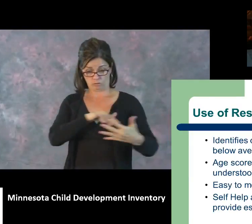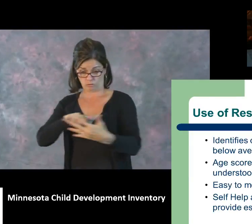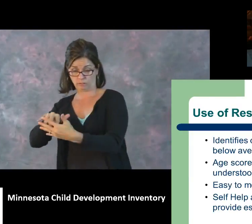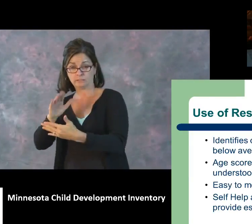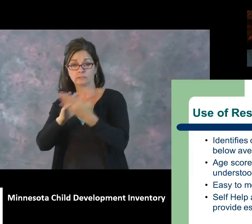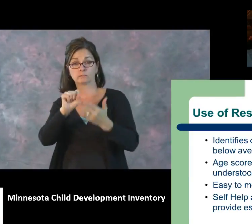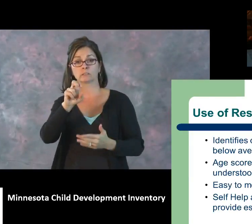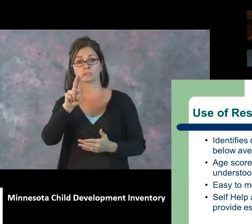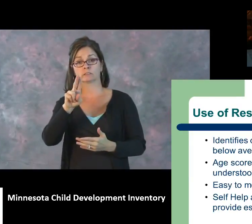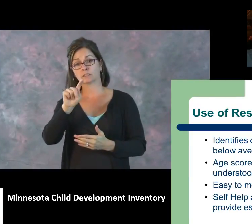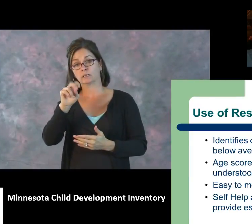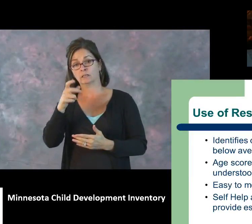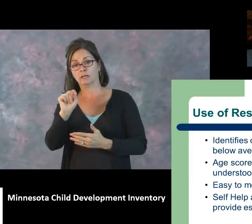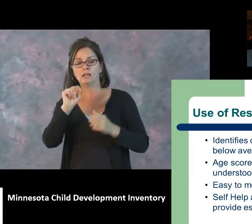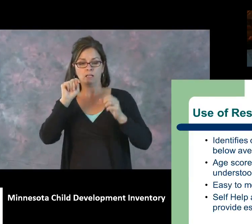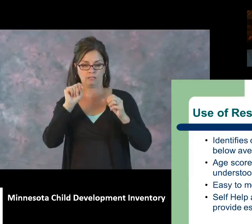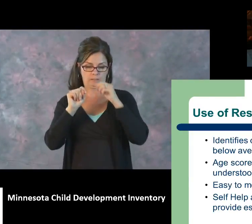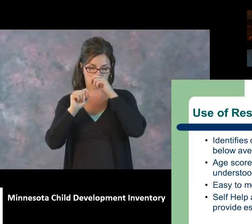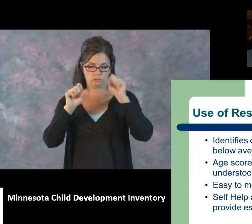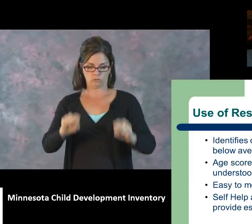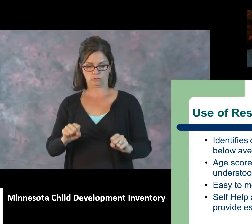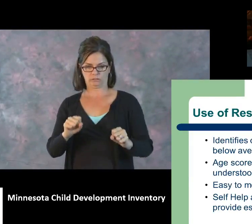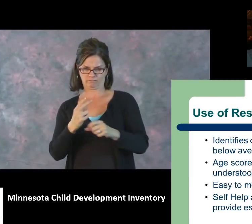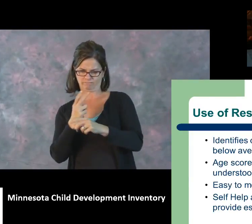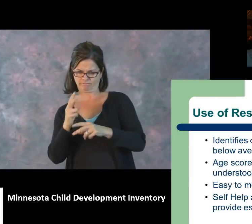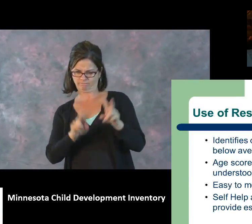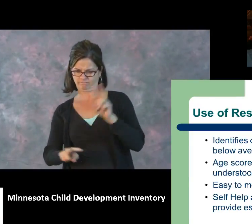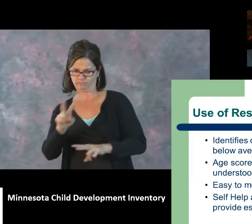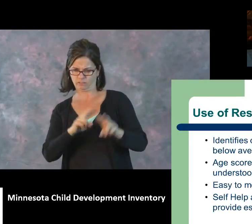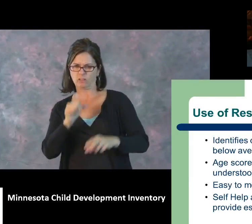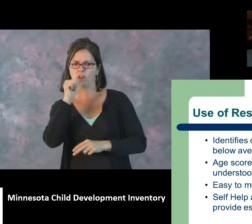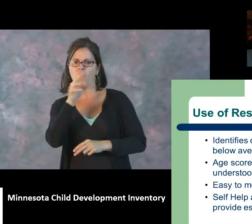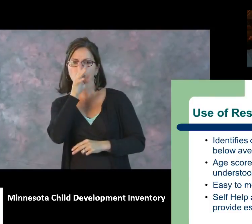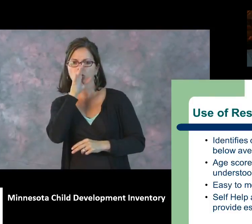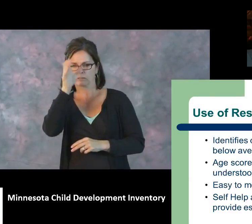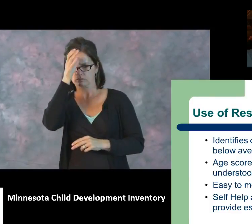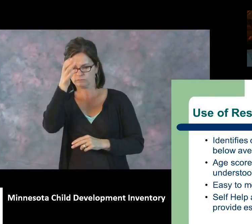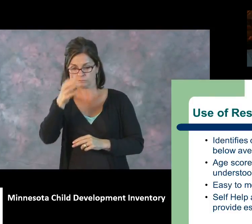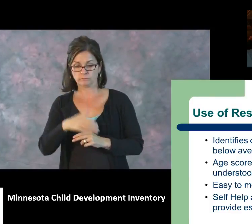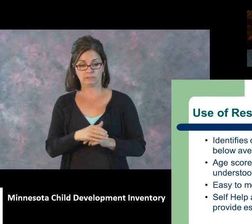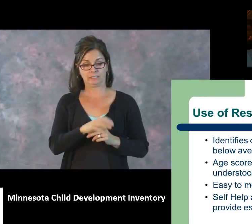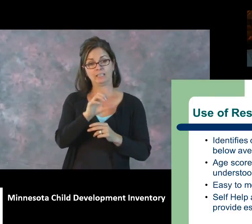of the child's non-verbal cognitive ability. Those subtests, specifically, are the Self Help